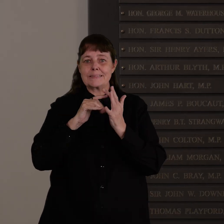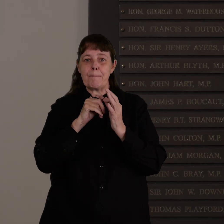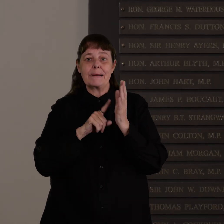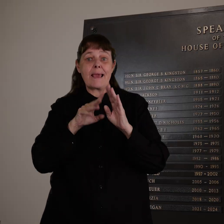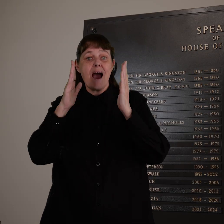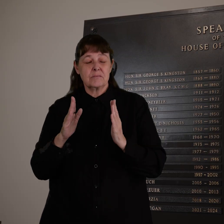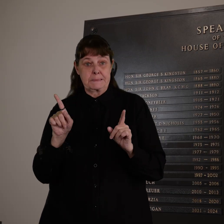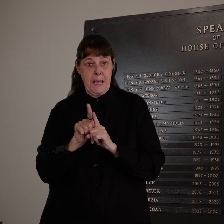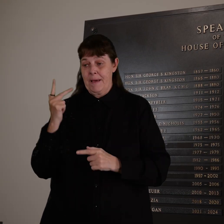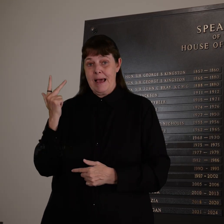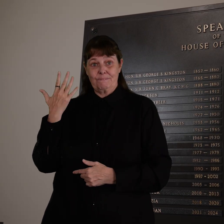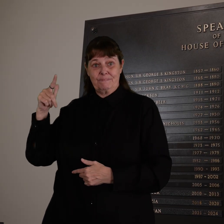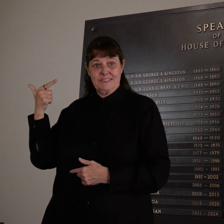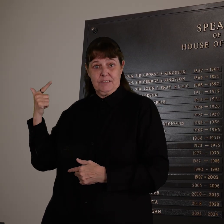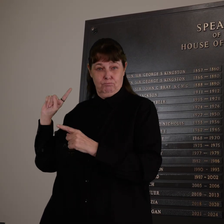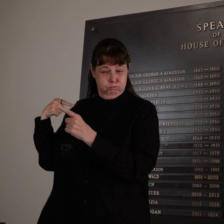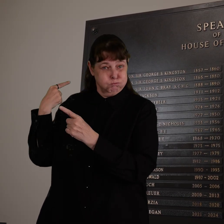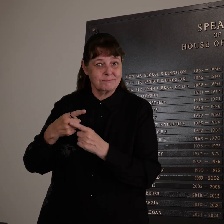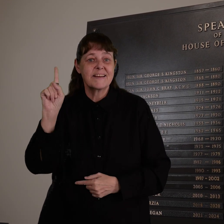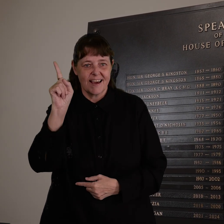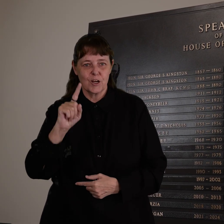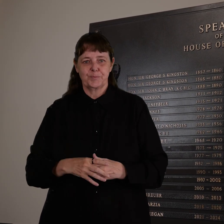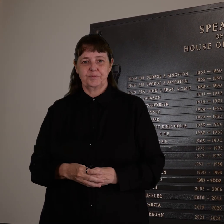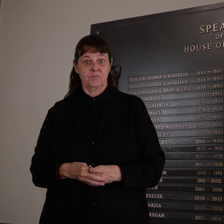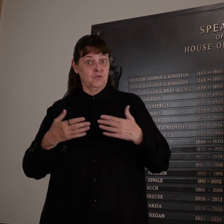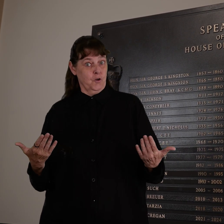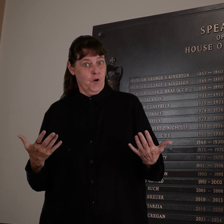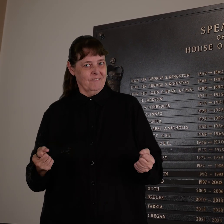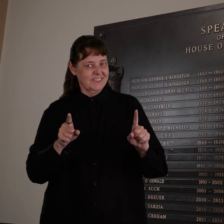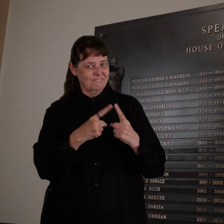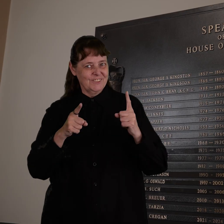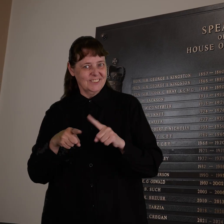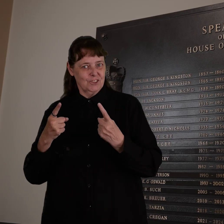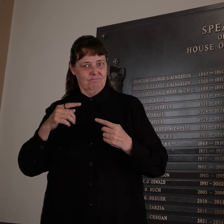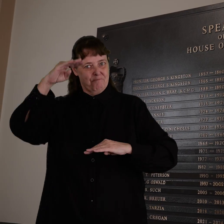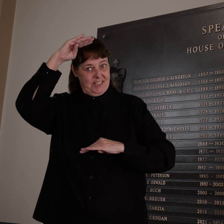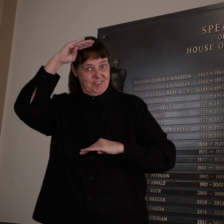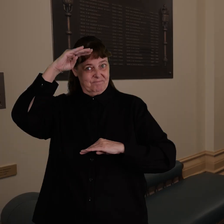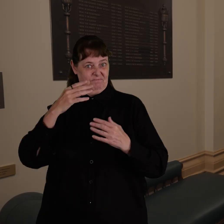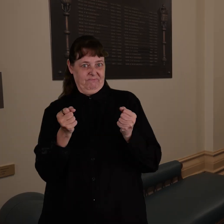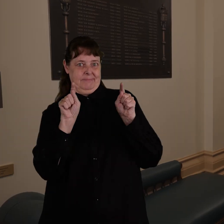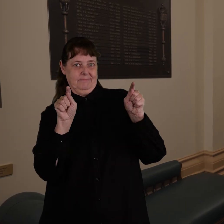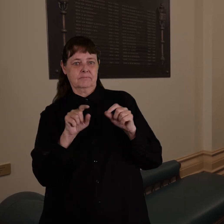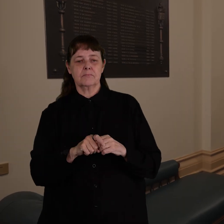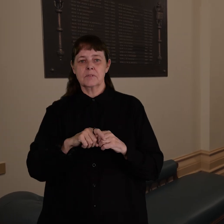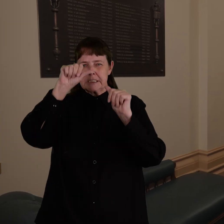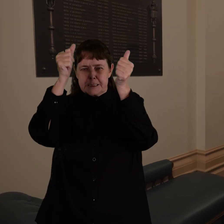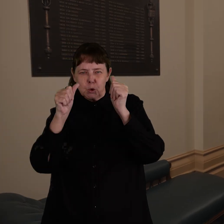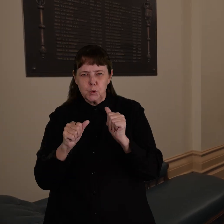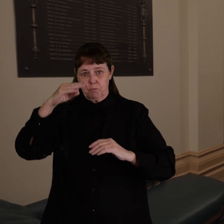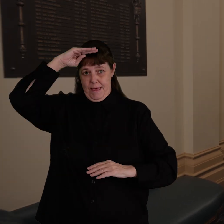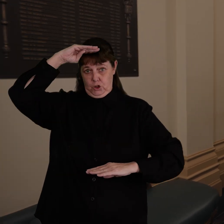we have speakers of the House of Assembly, also dating back to 1857, along this corridor as well.